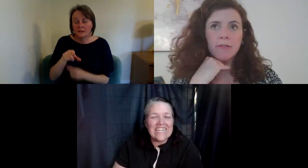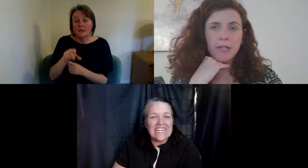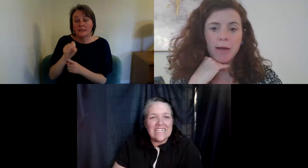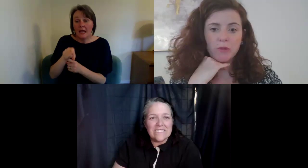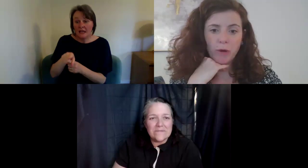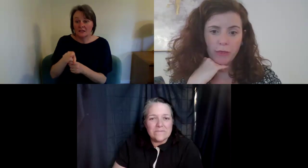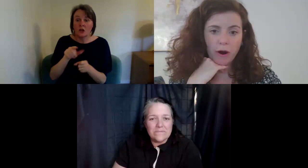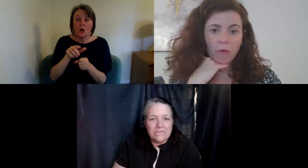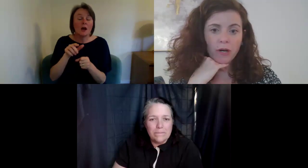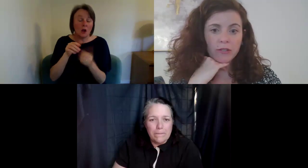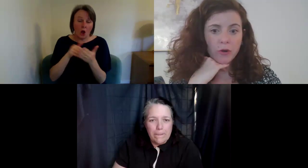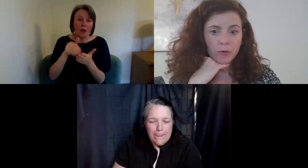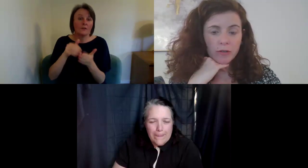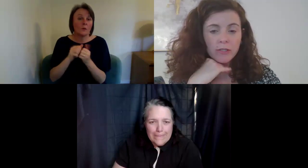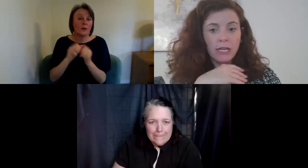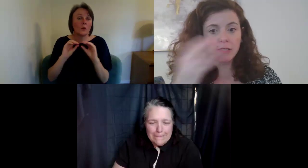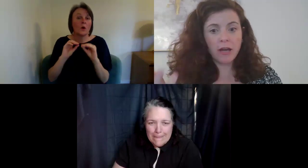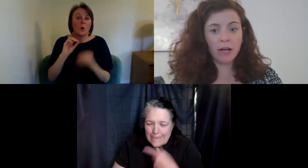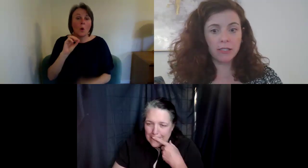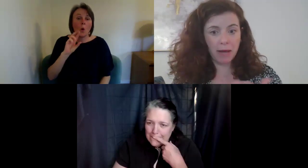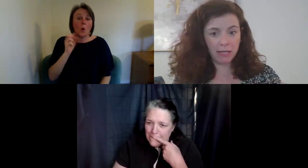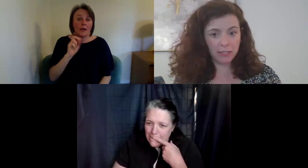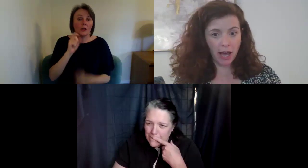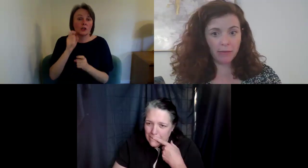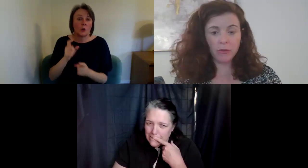you know, a lot of times with our organ donors, it is an unexpected death.